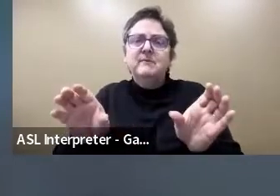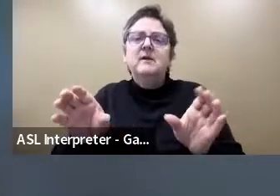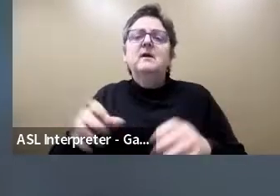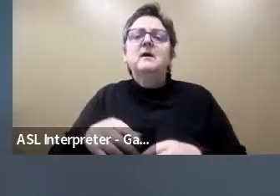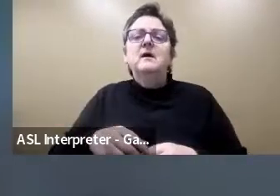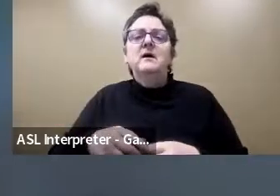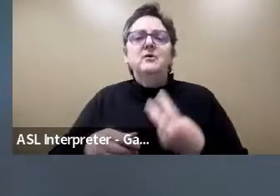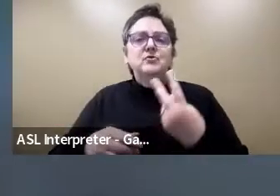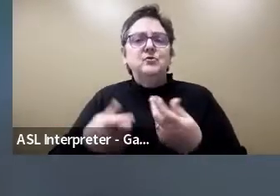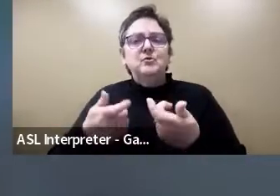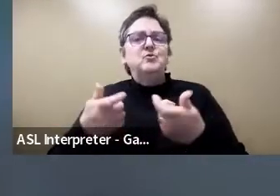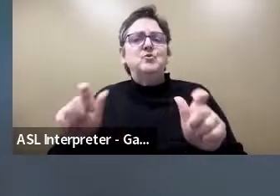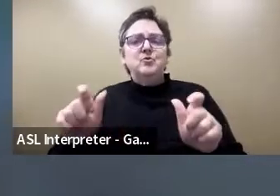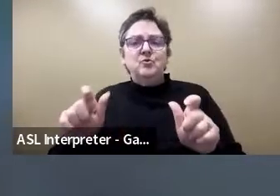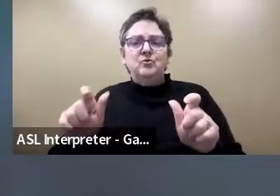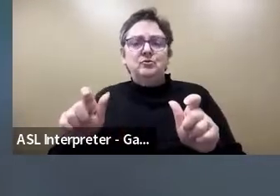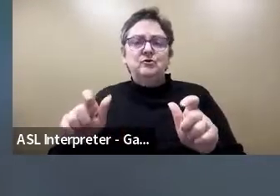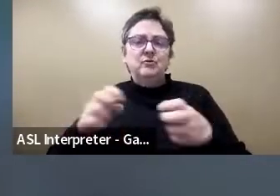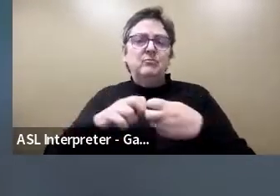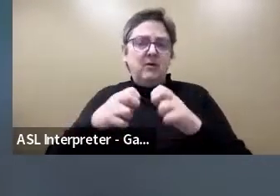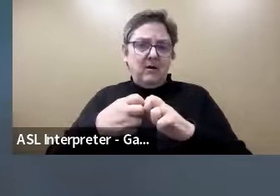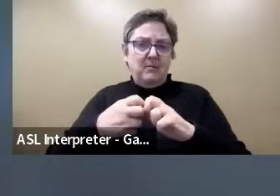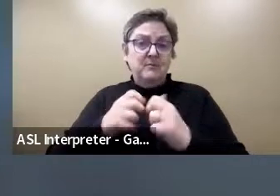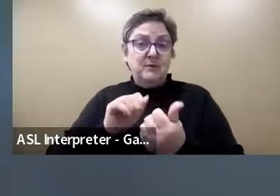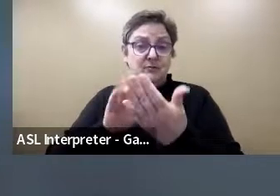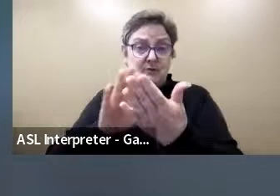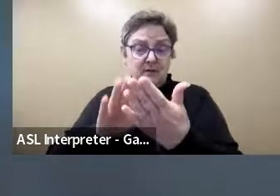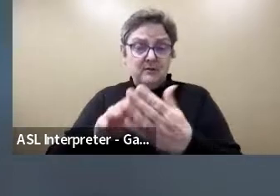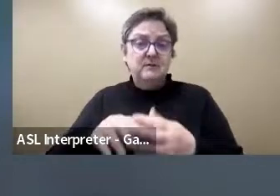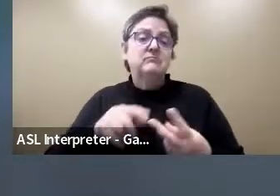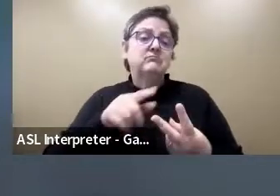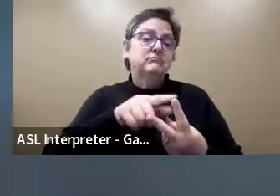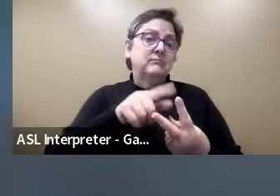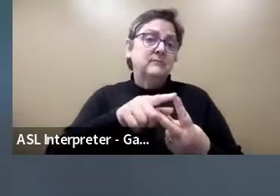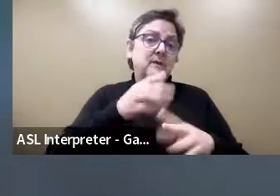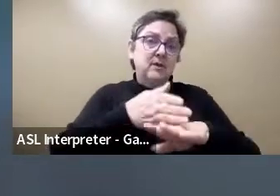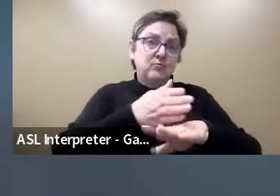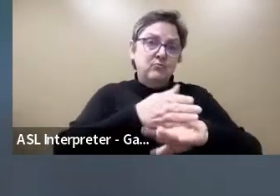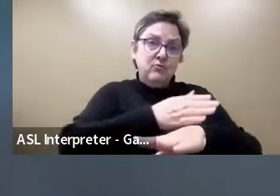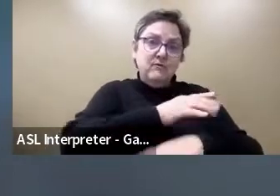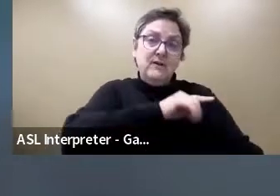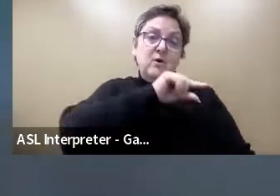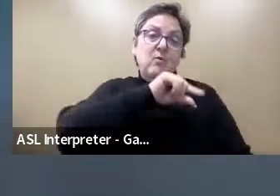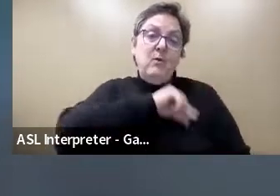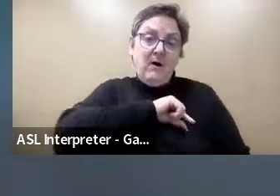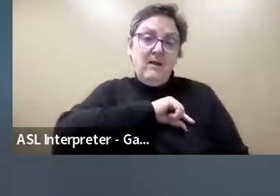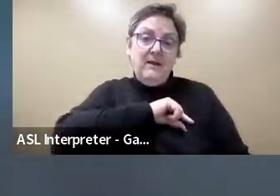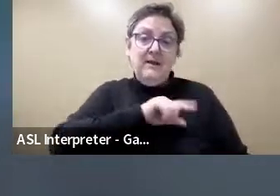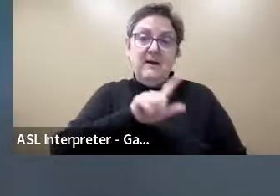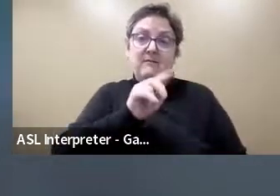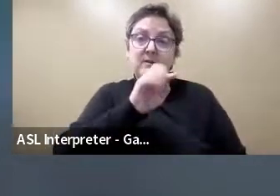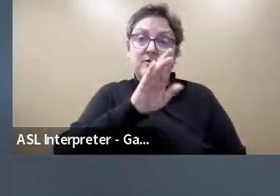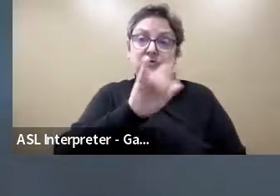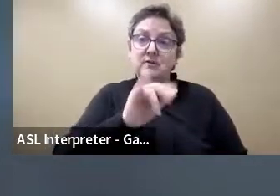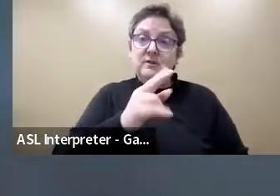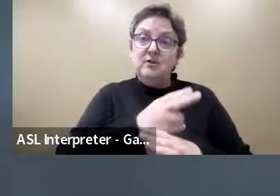technology can address. Improving quality of literacy with EdTech and providing equitable access,